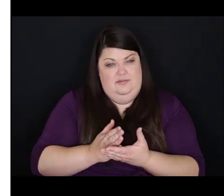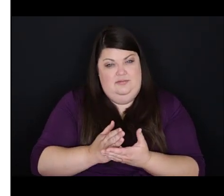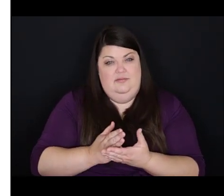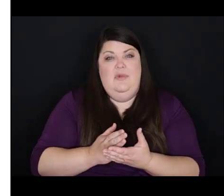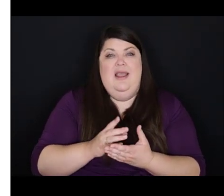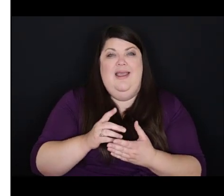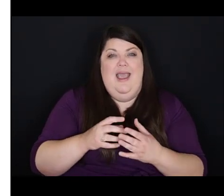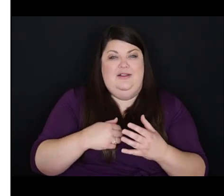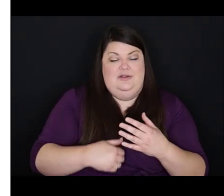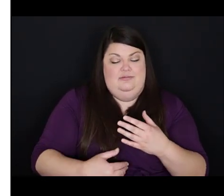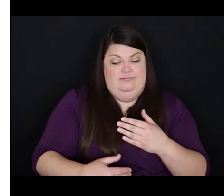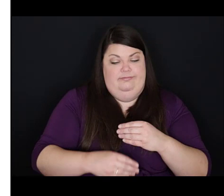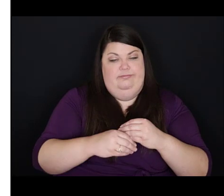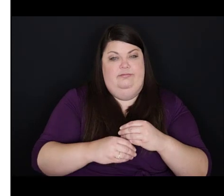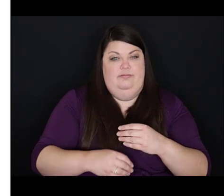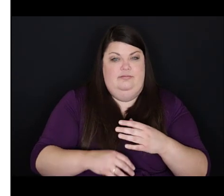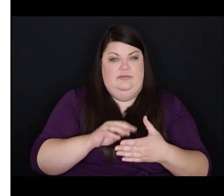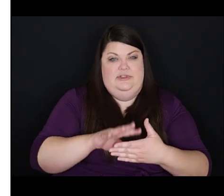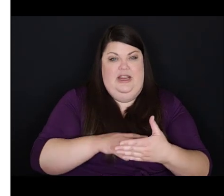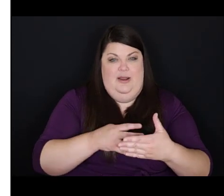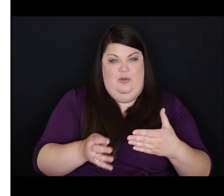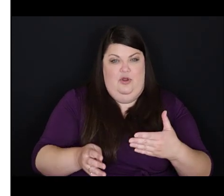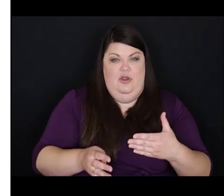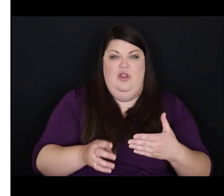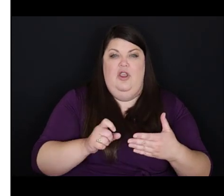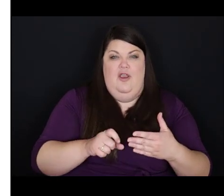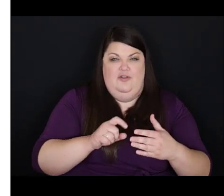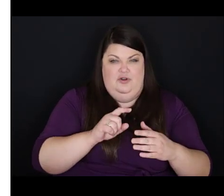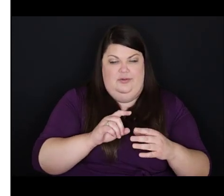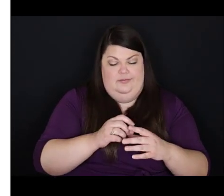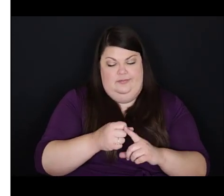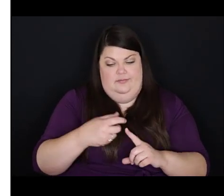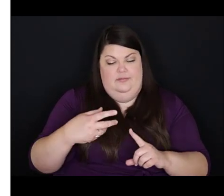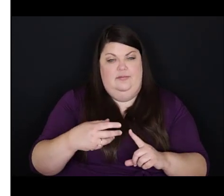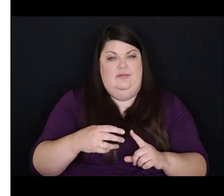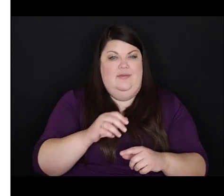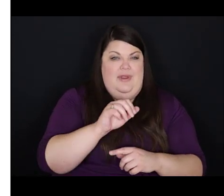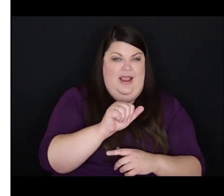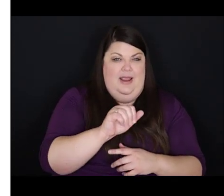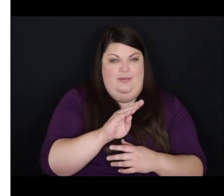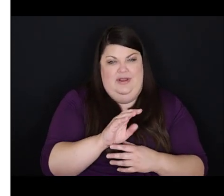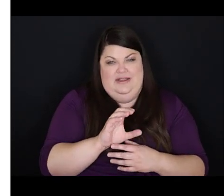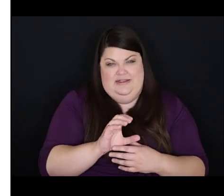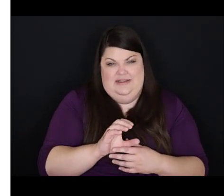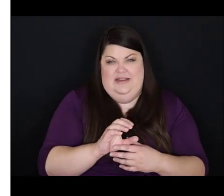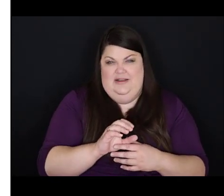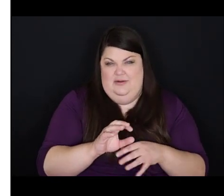your responses to (A), (B), and (C) of this element. I will show you that table shortly.